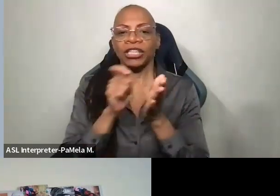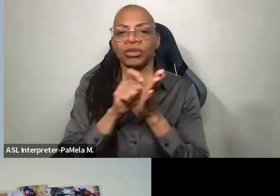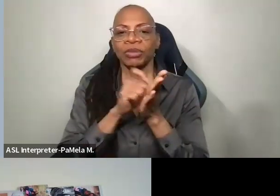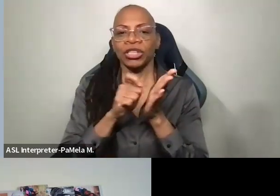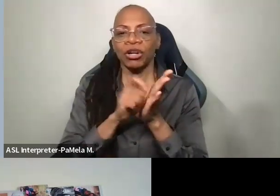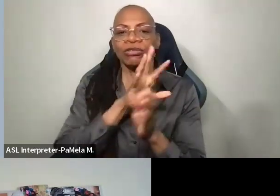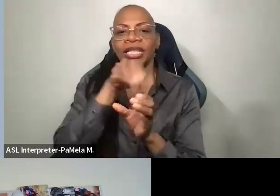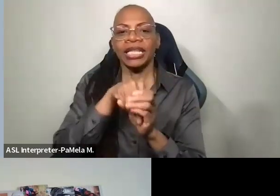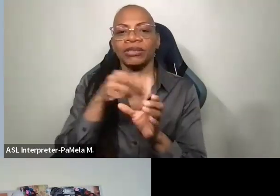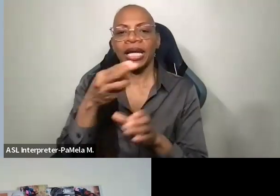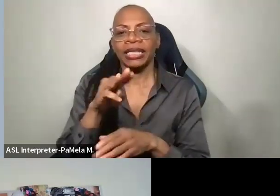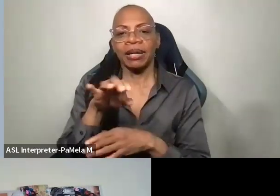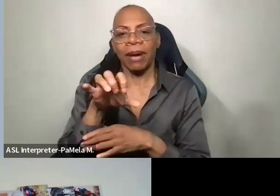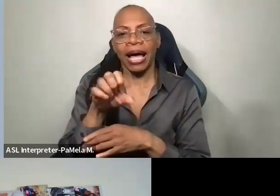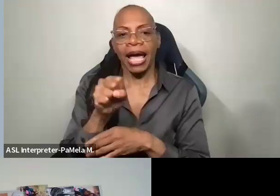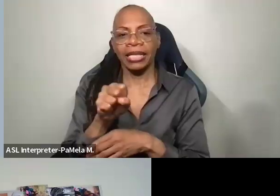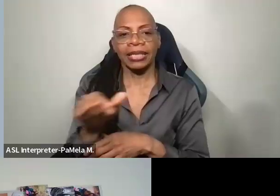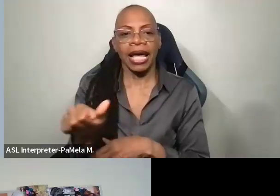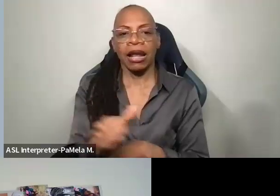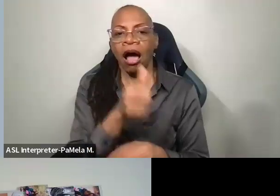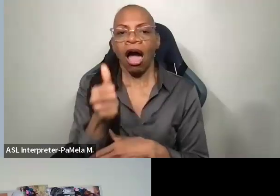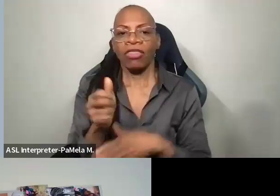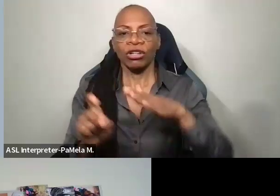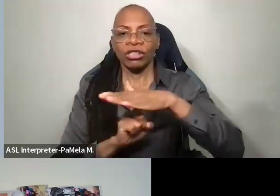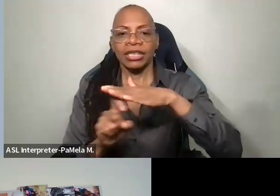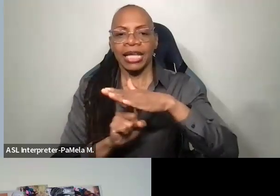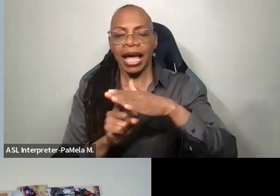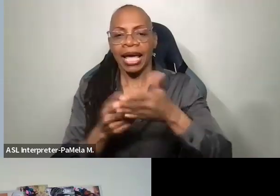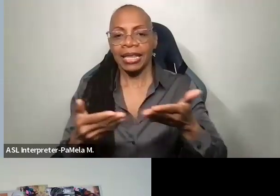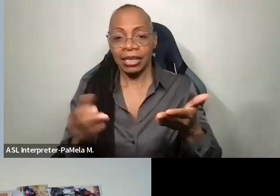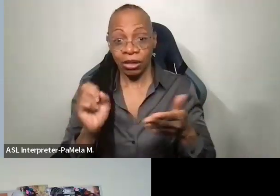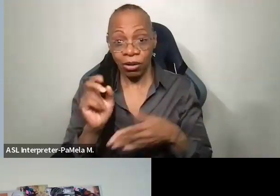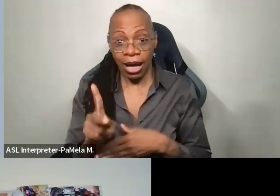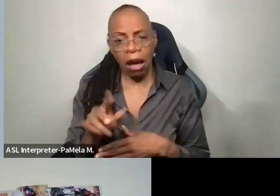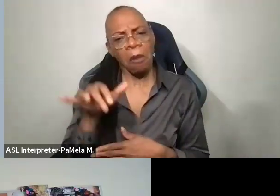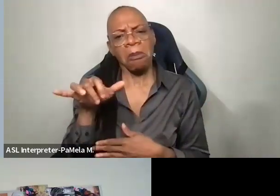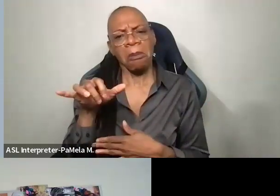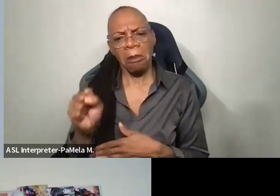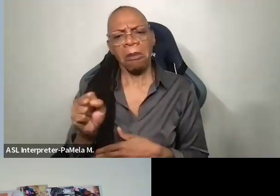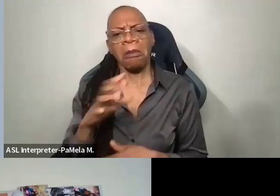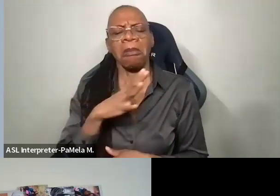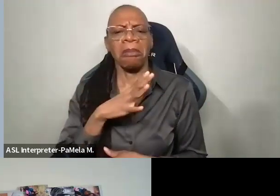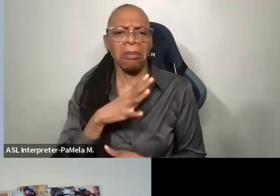Again, it's often like a... I think of HMIS as a system of record and what you include in that system of record